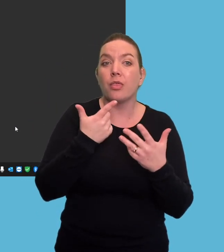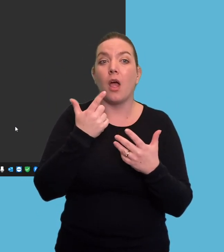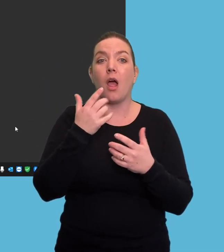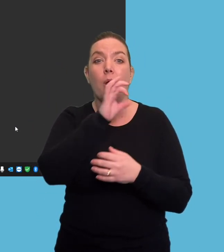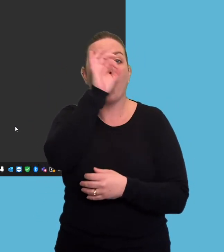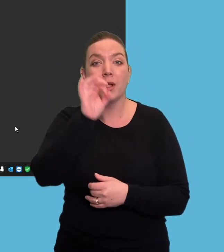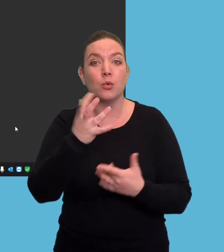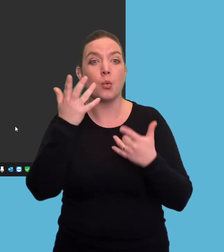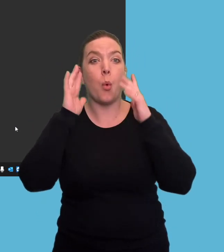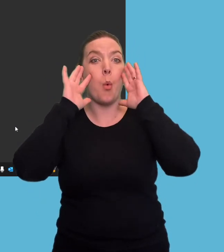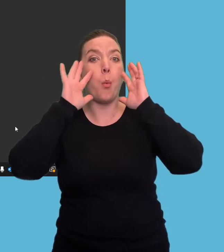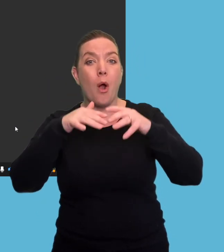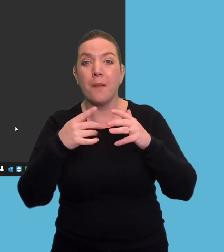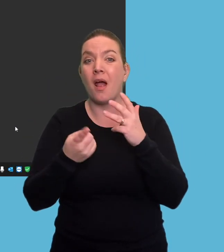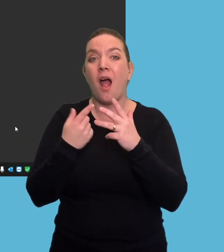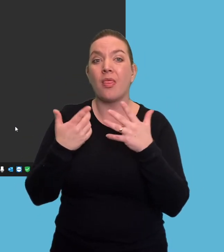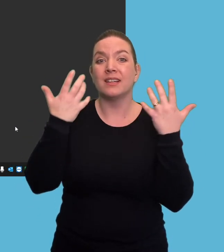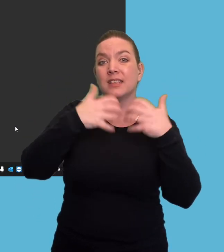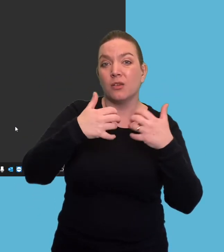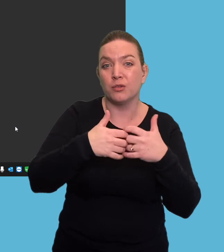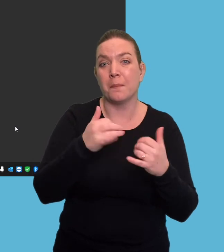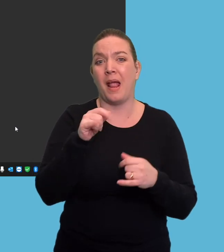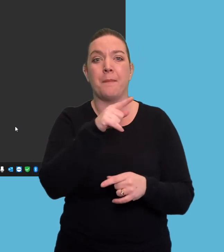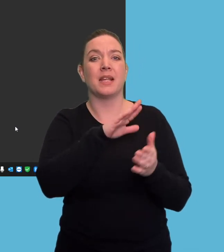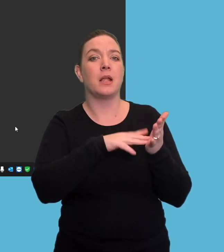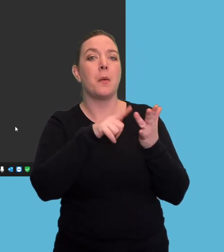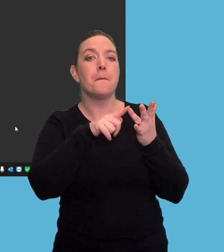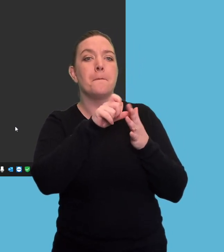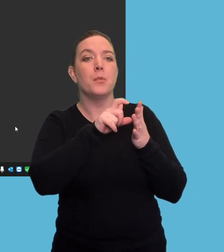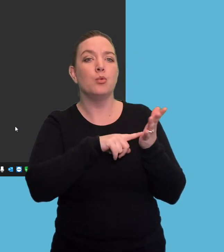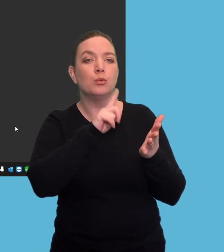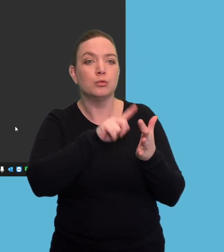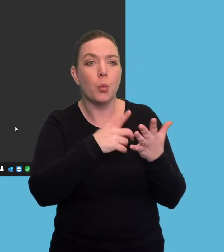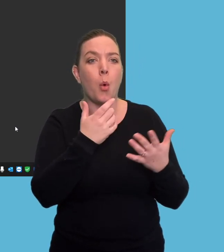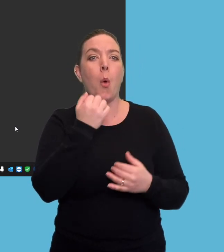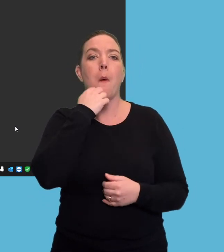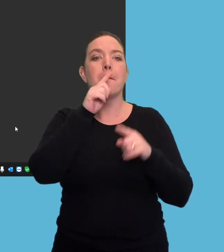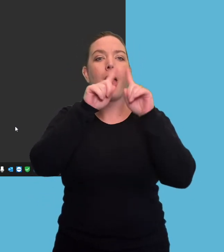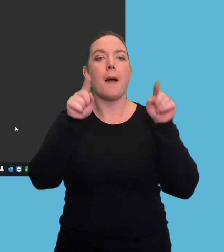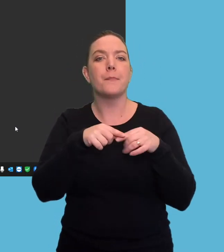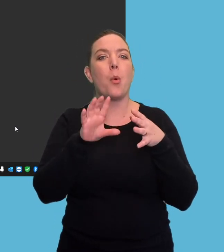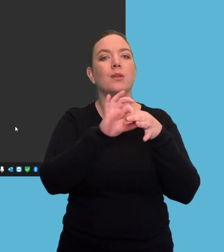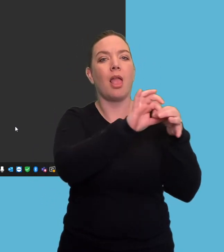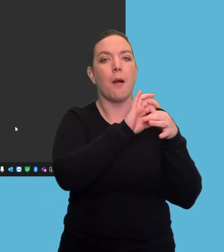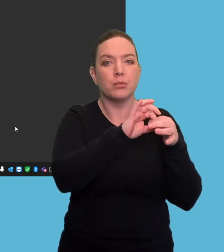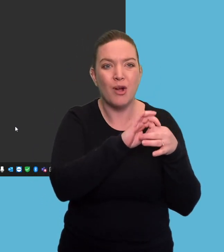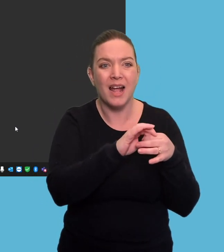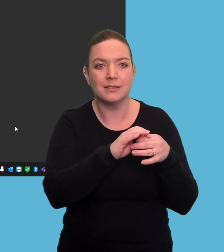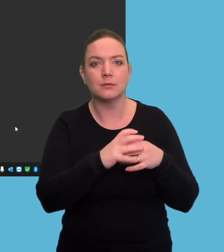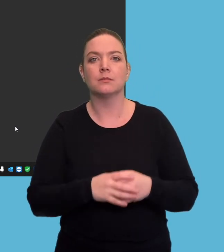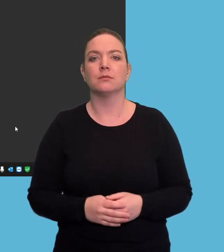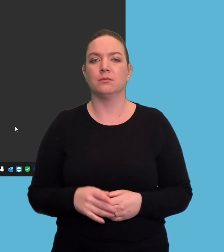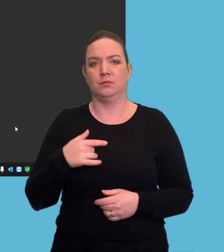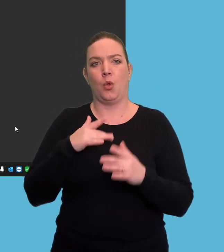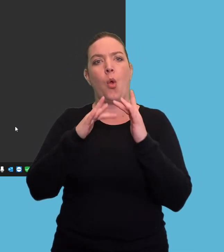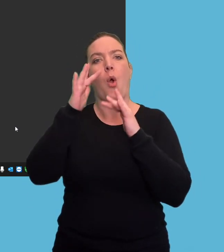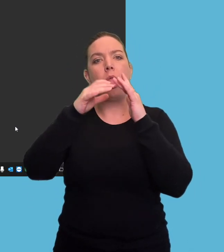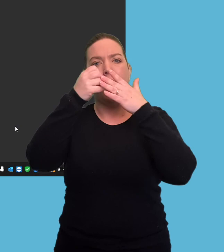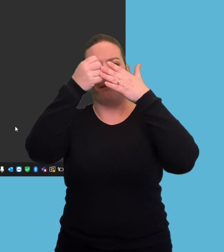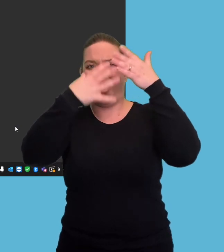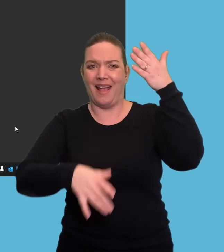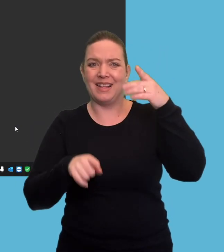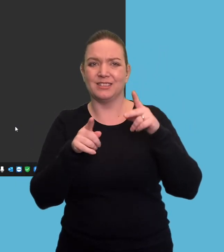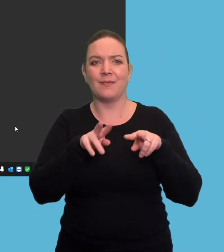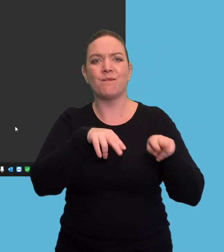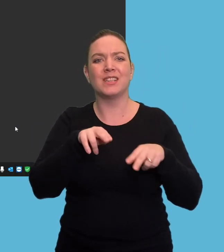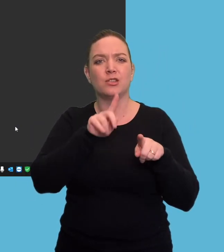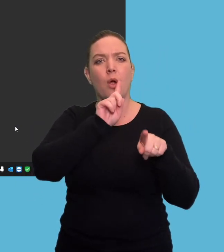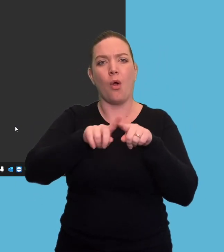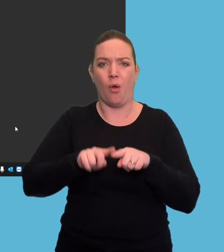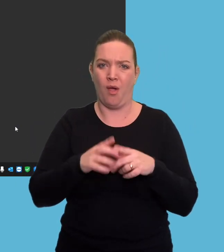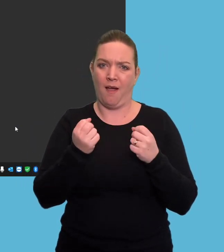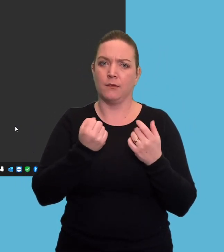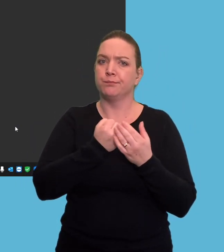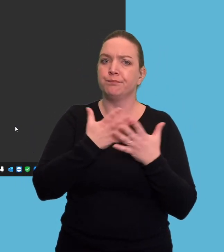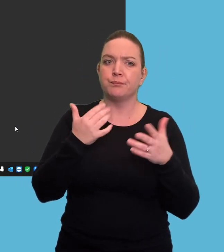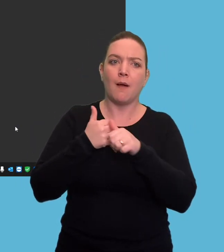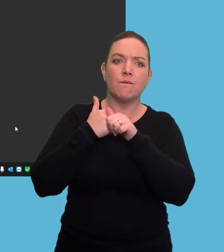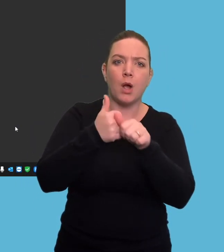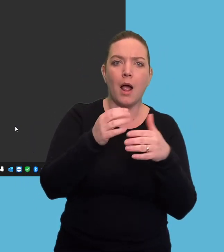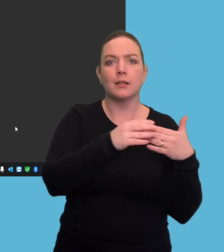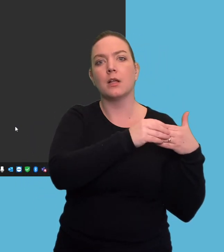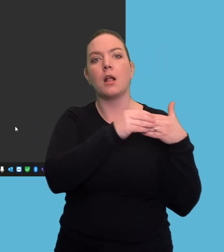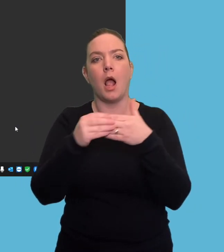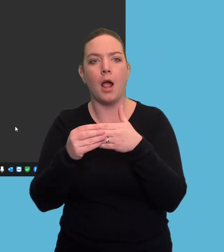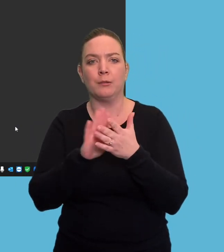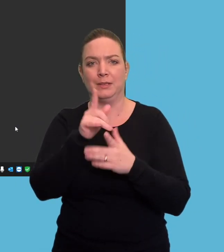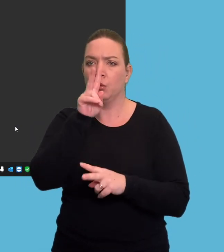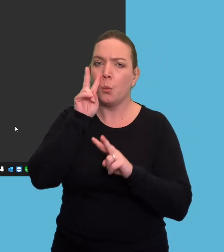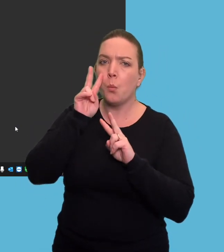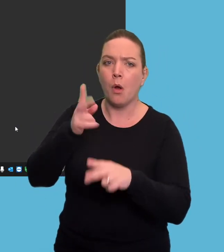If you have any other questions or worries about some of the other technologies. So, for example, Moodle or Blackboard Collaborate;